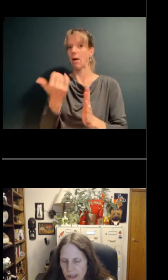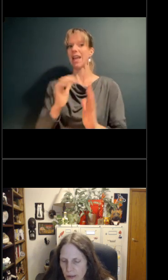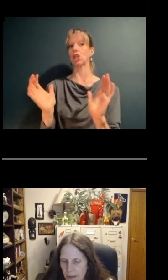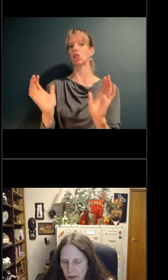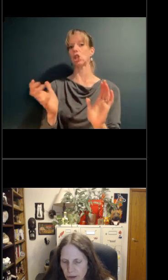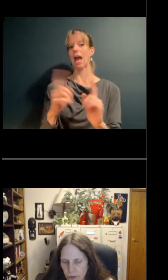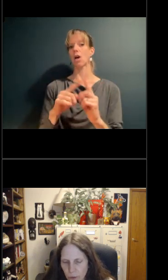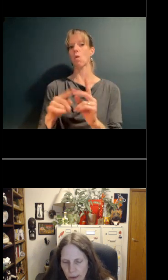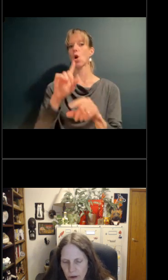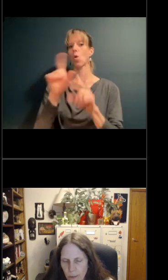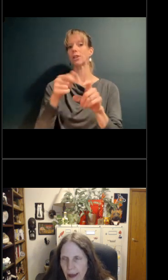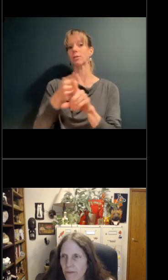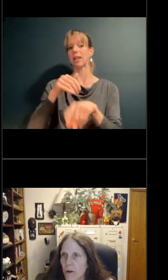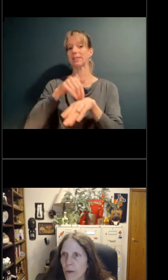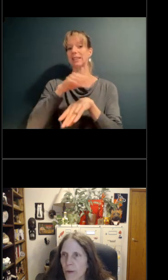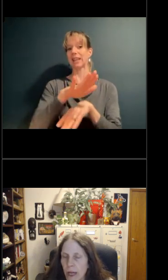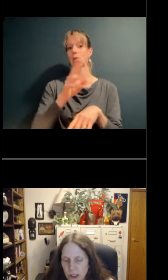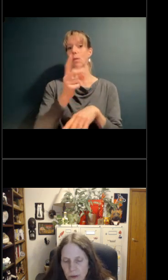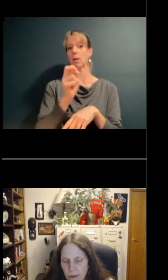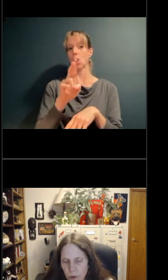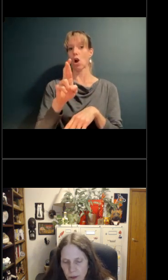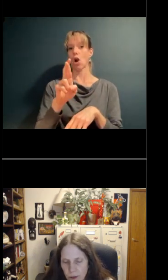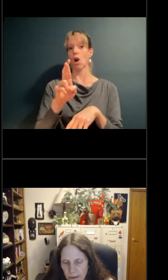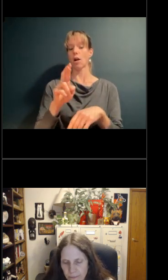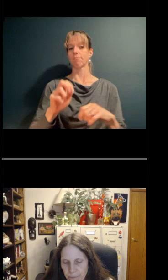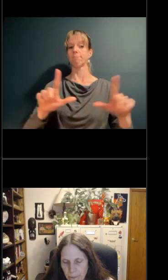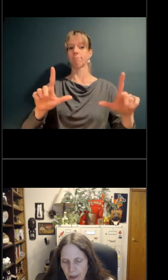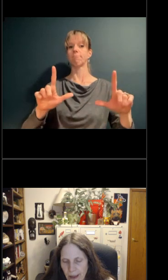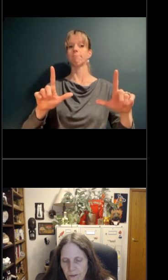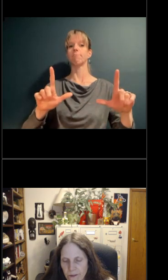that you submit through the webinar platform to be recorded.